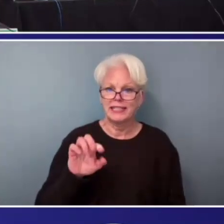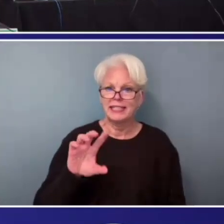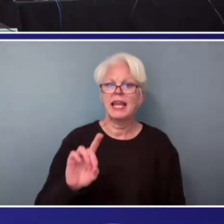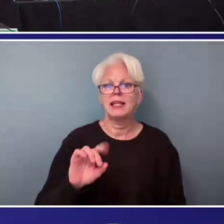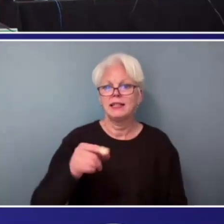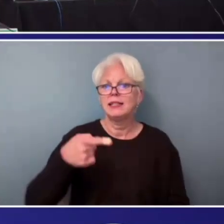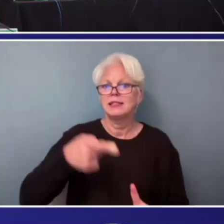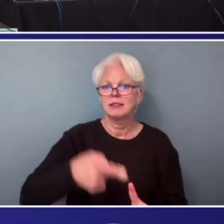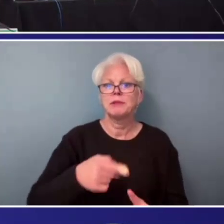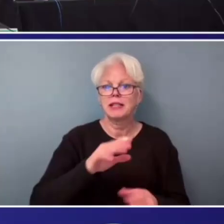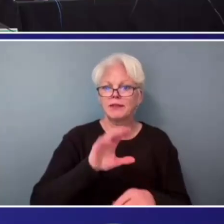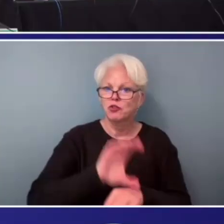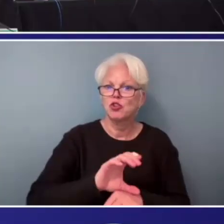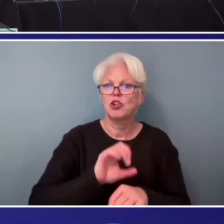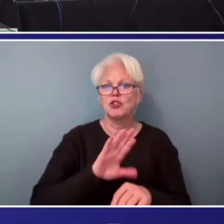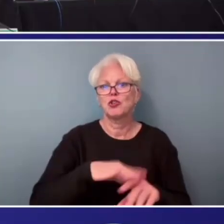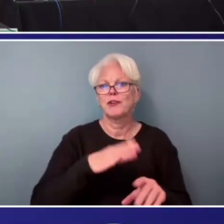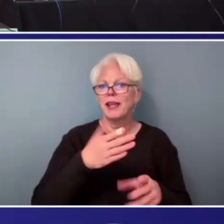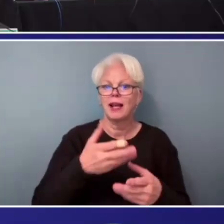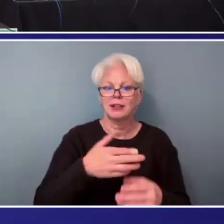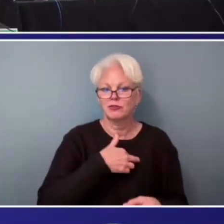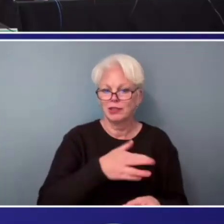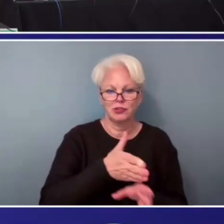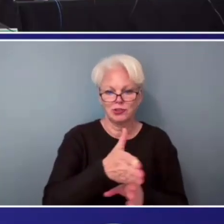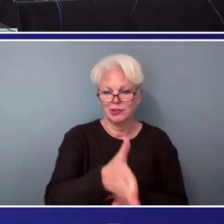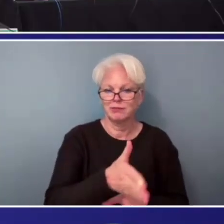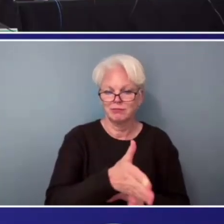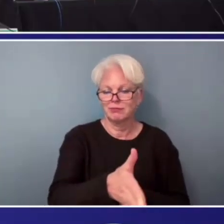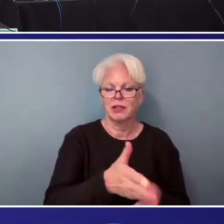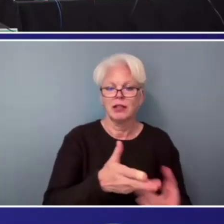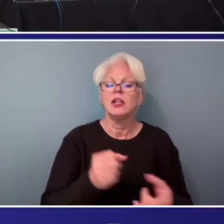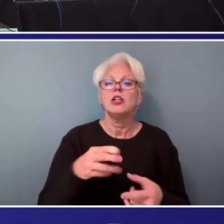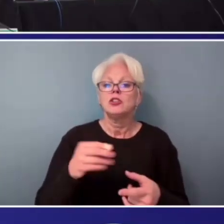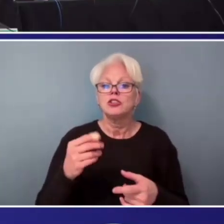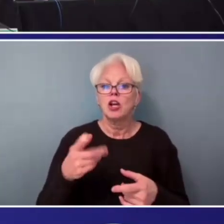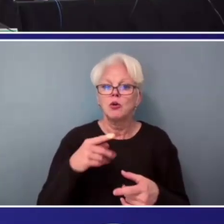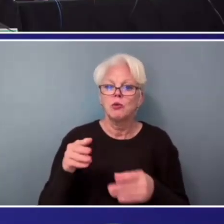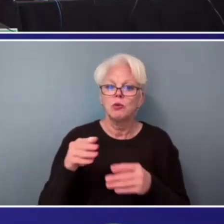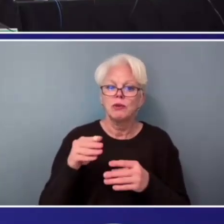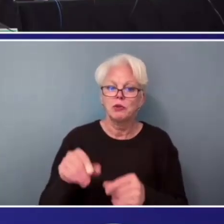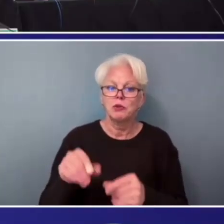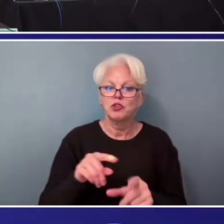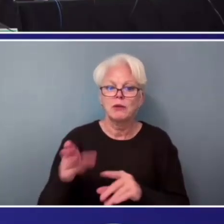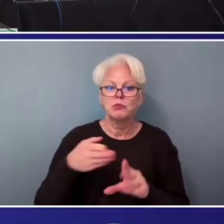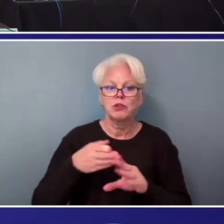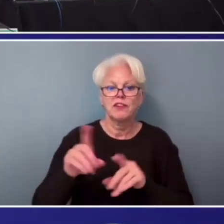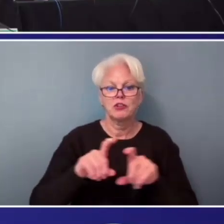and so they were treated as professional degrees within that concept. So we're -- and I want to clarify here,